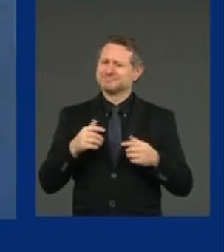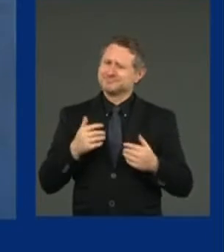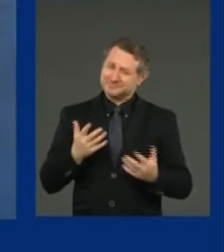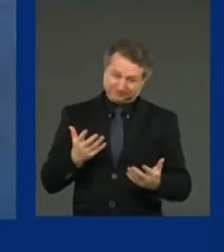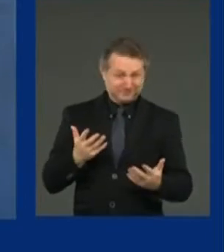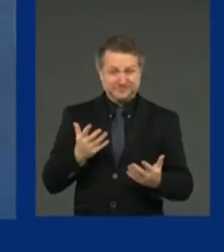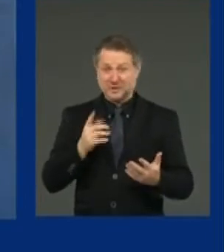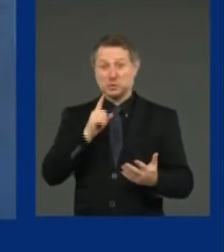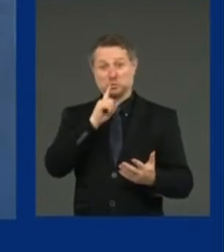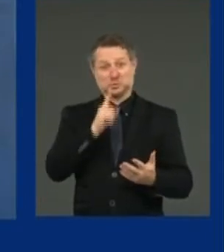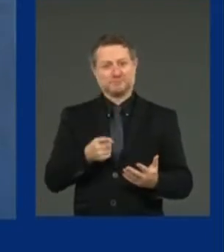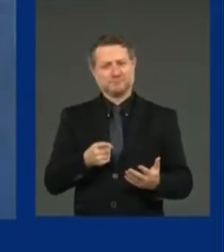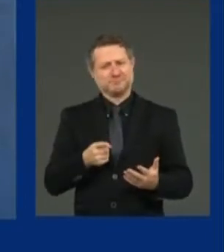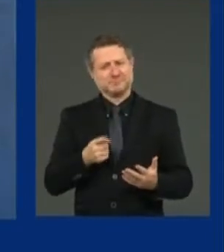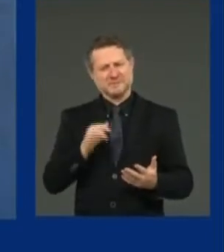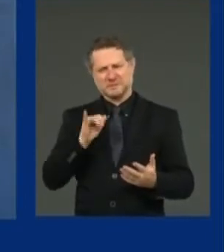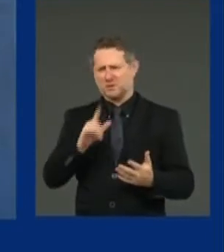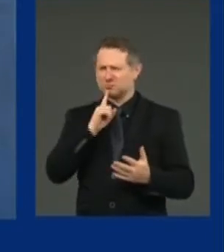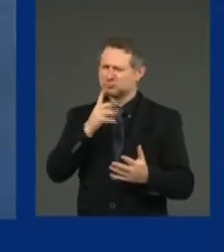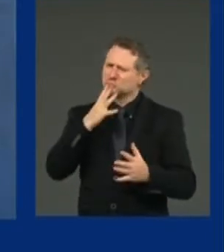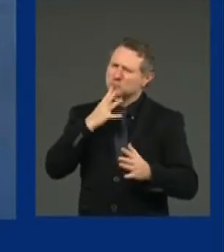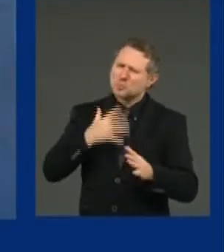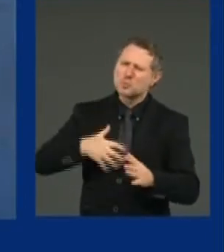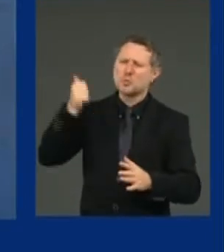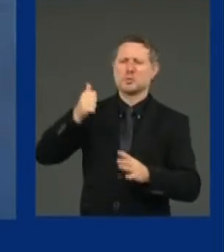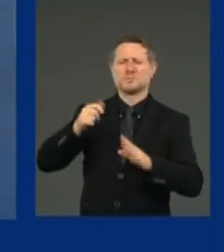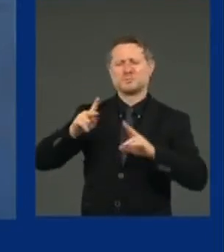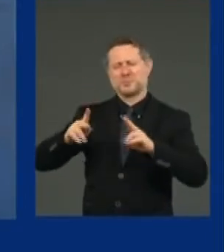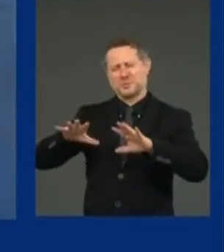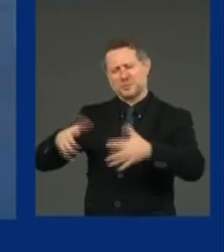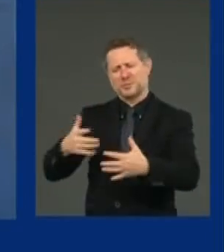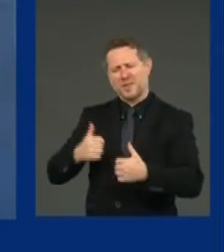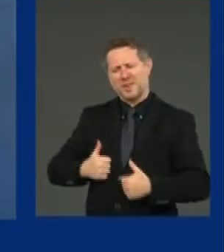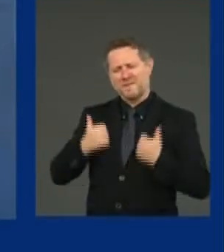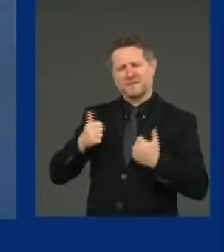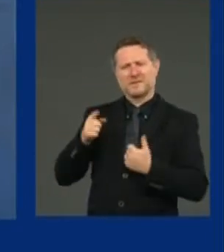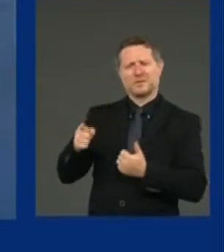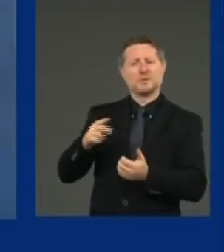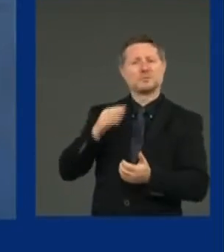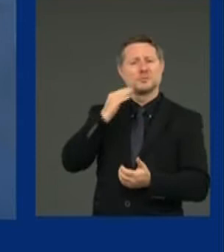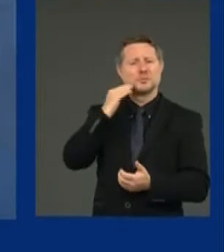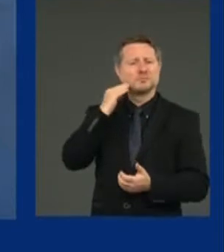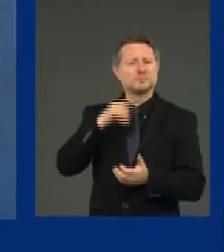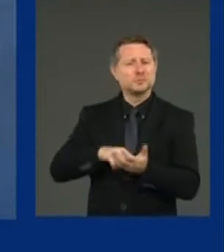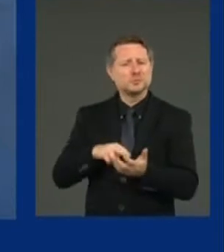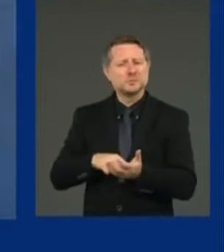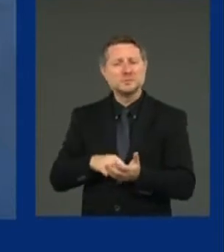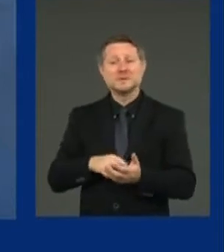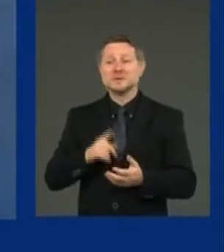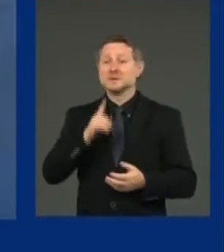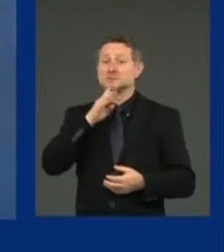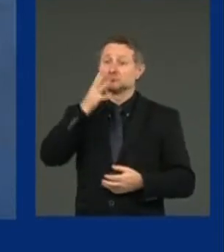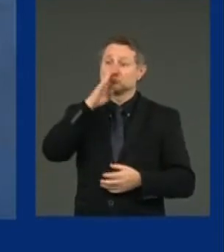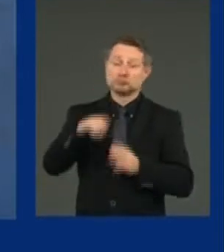ARE IN NURSING HOMES. THAT'S WHO THEY ARE. AND THEY ARE OUR SENIOR FAMILY